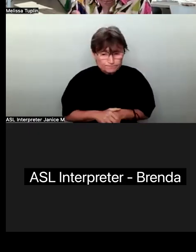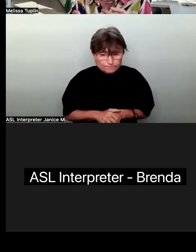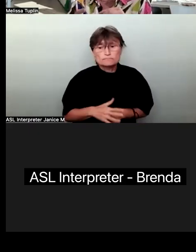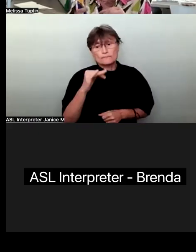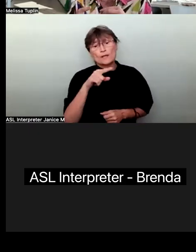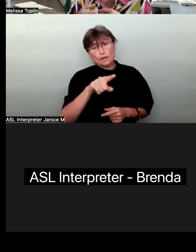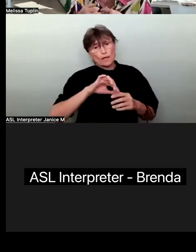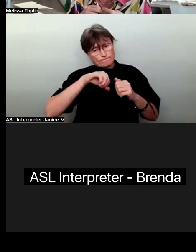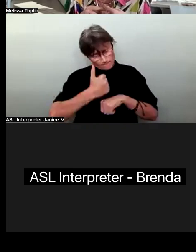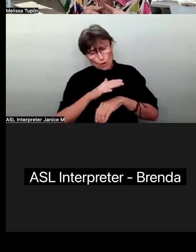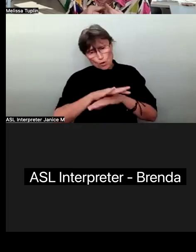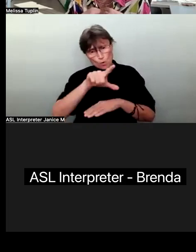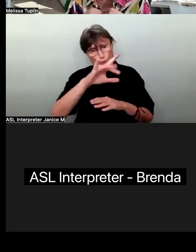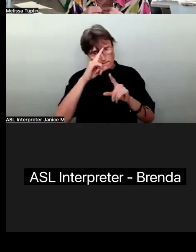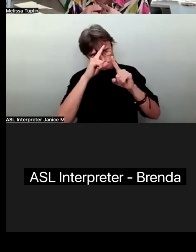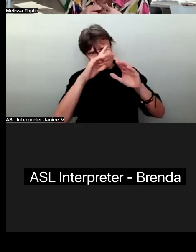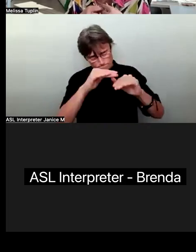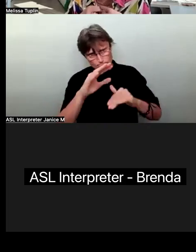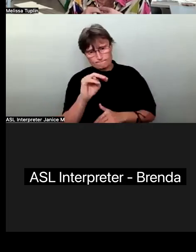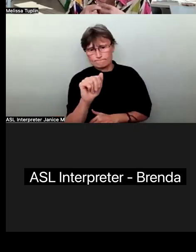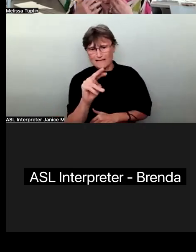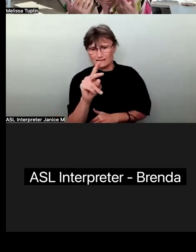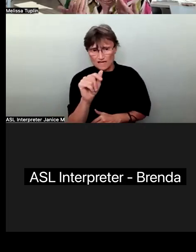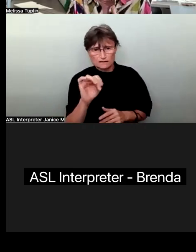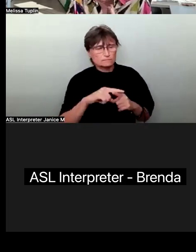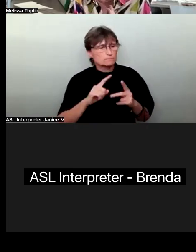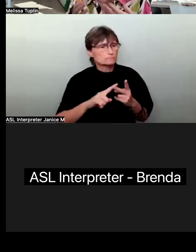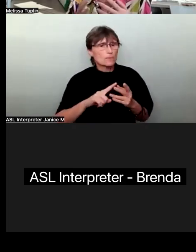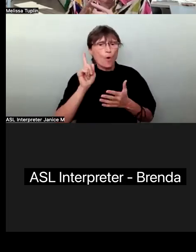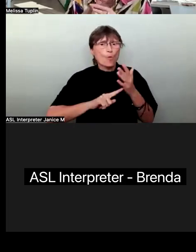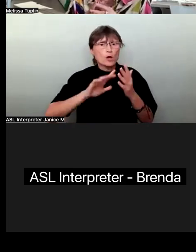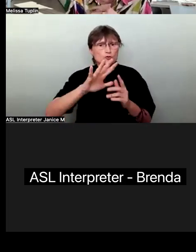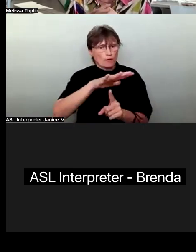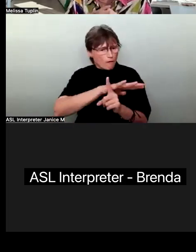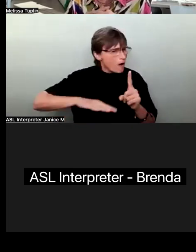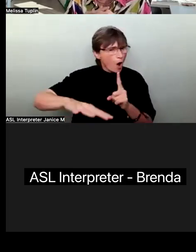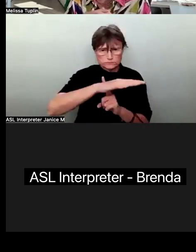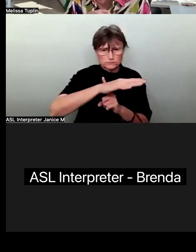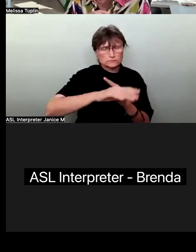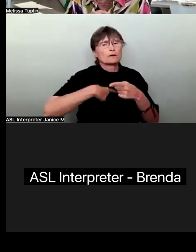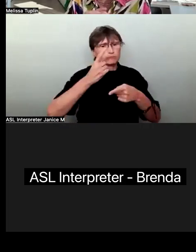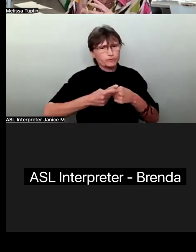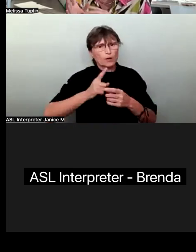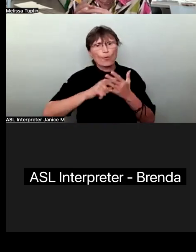context and total financial picture. So for example, if you are an organization that is